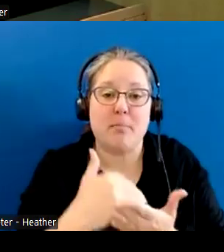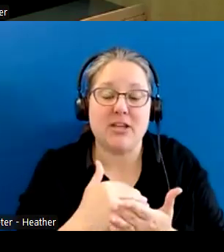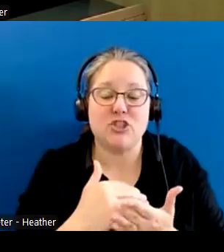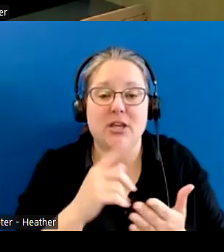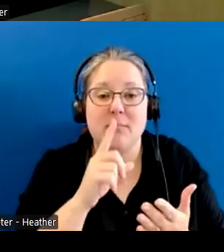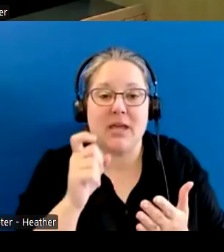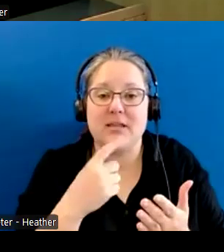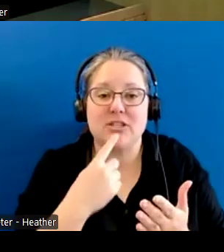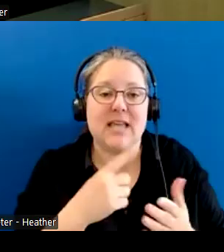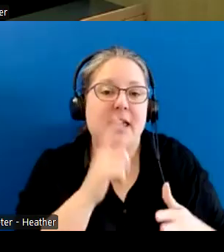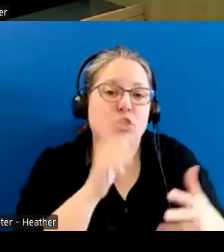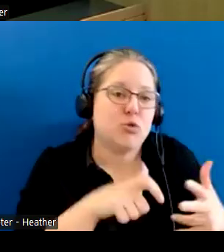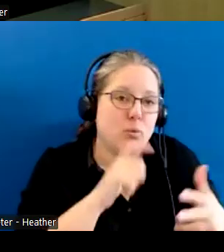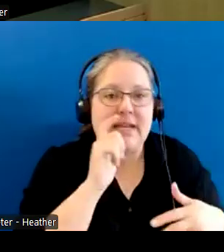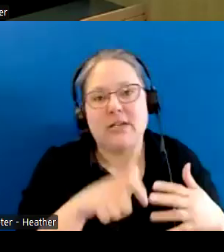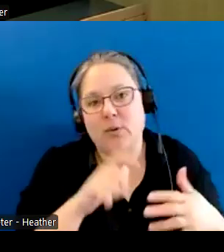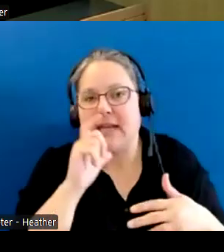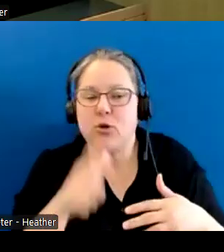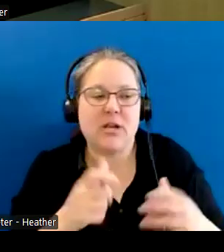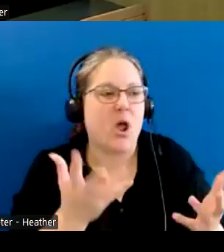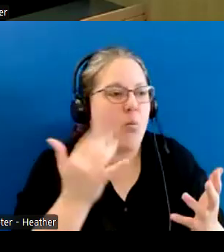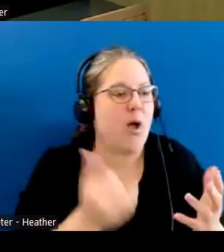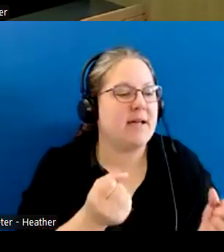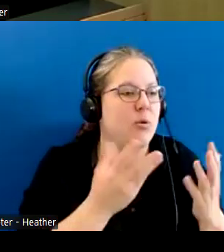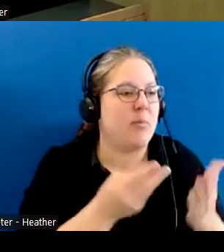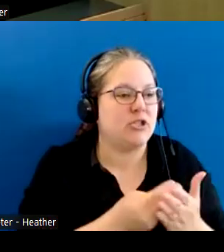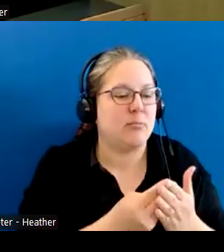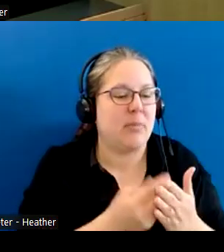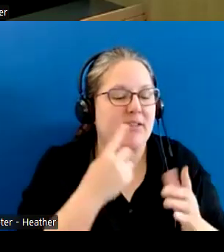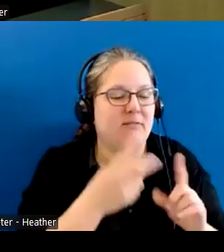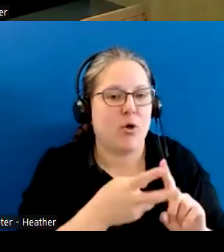because they're going to say you don't need this or why do you have so much money for recruitment?